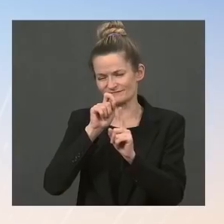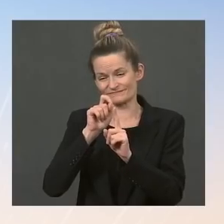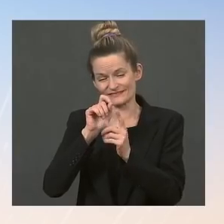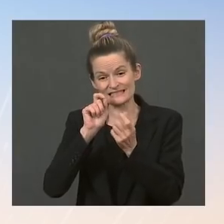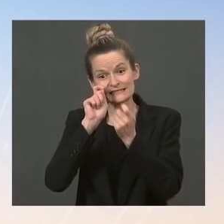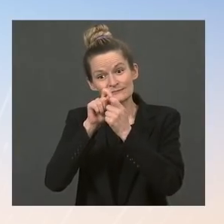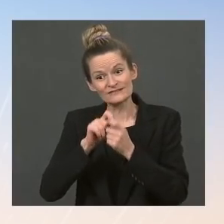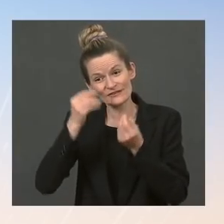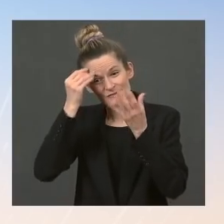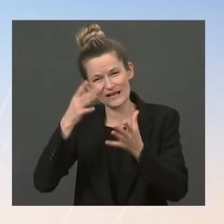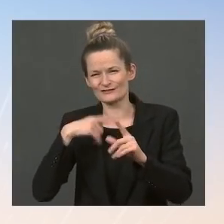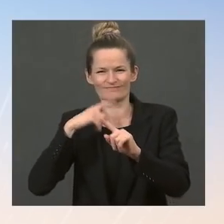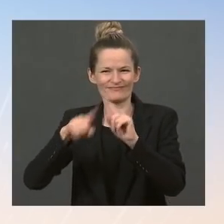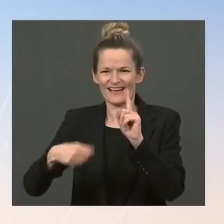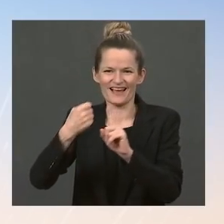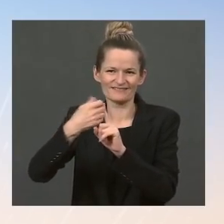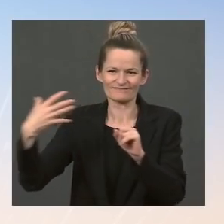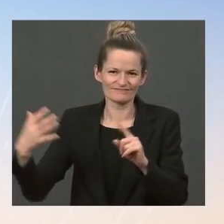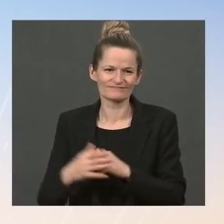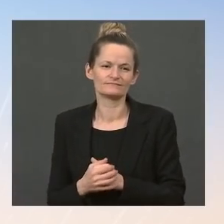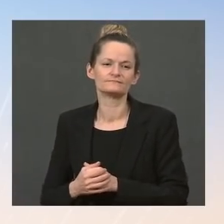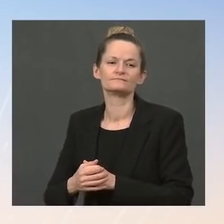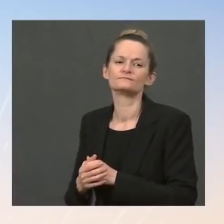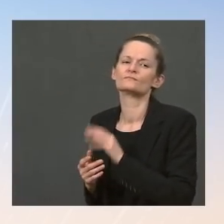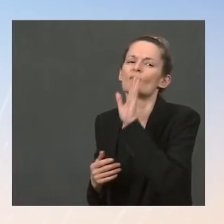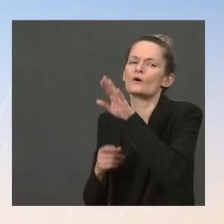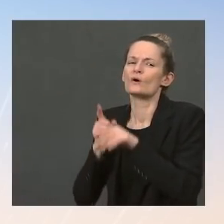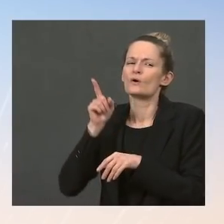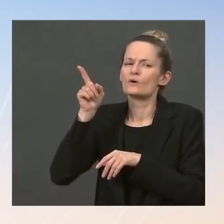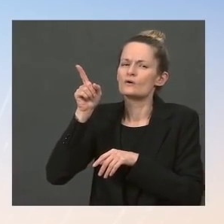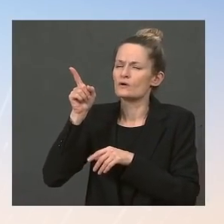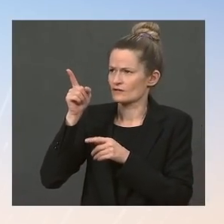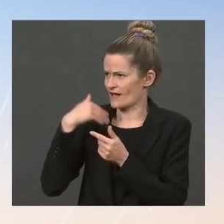specifically, the recommendation from the commander on the ground in Afghanistan